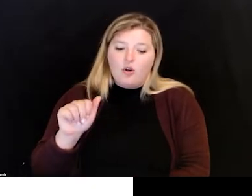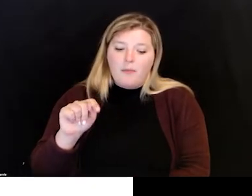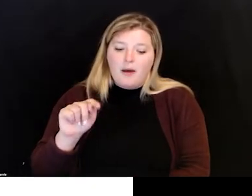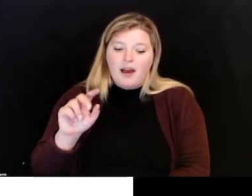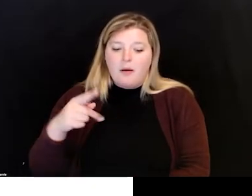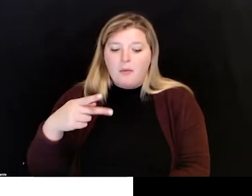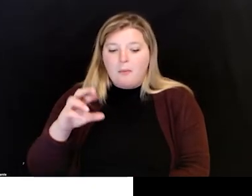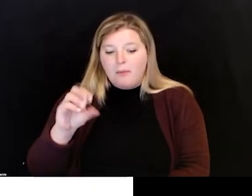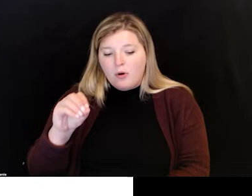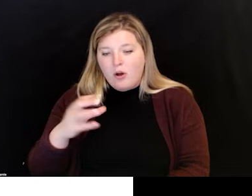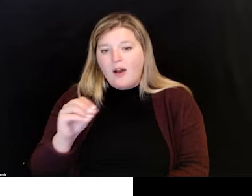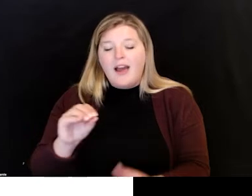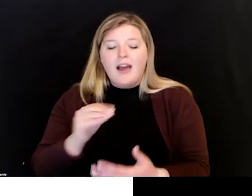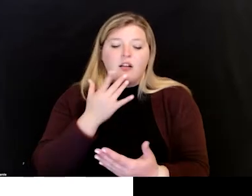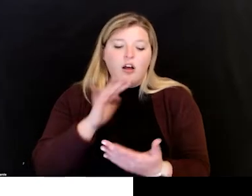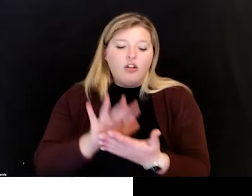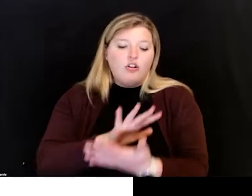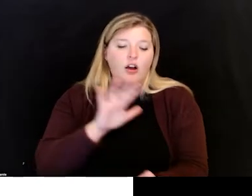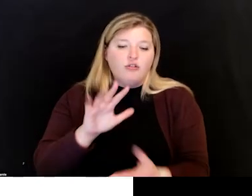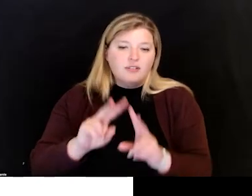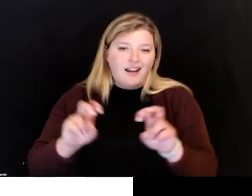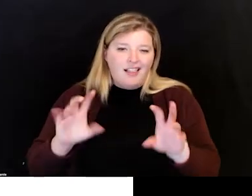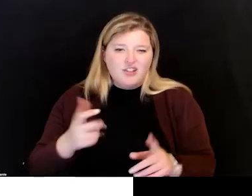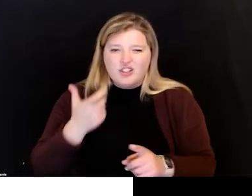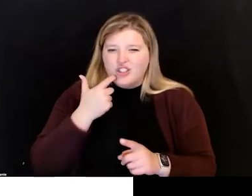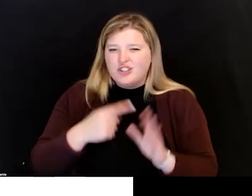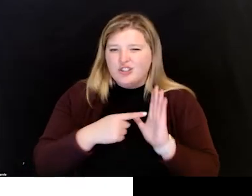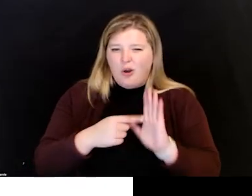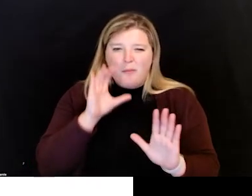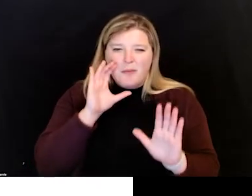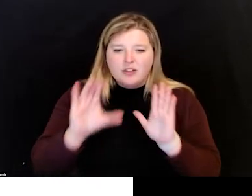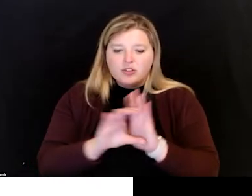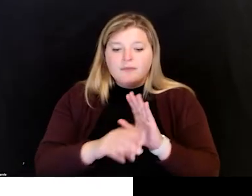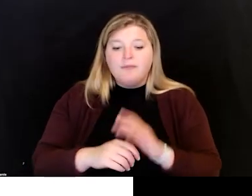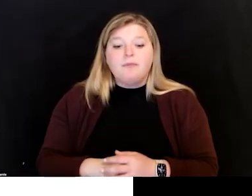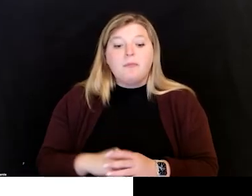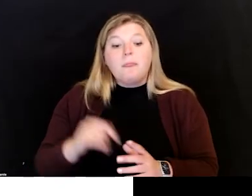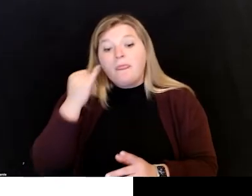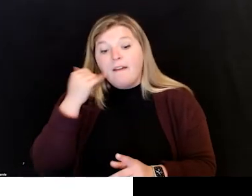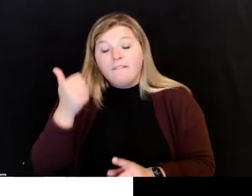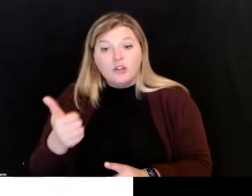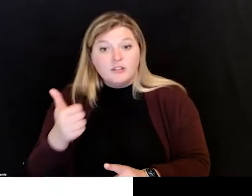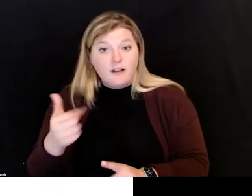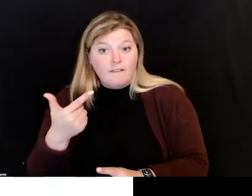which is a tool that I shared with you earlier. If you're a graphic designer like myself,